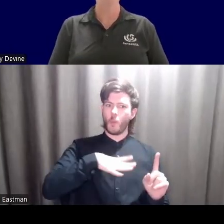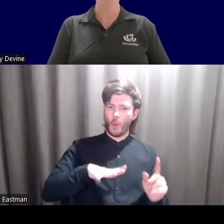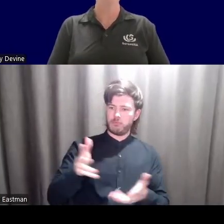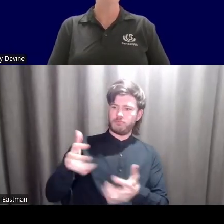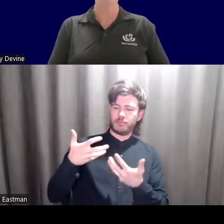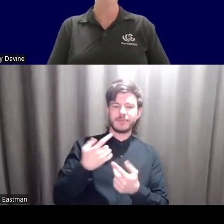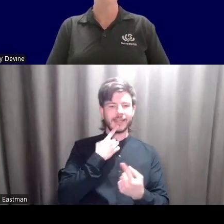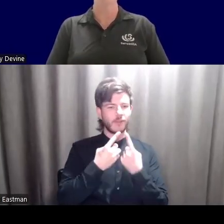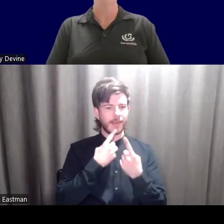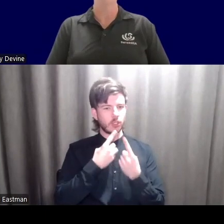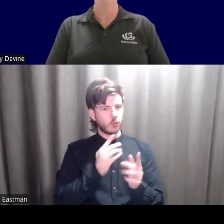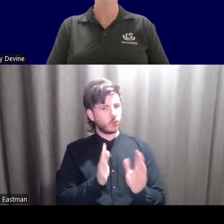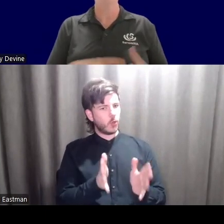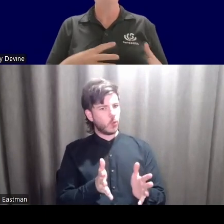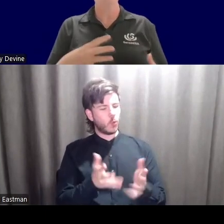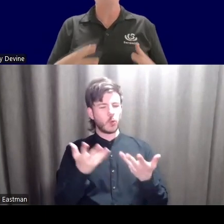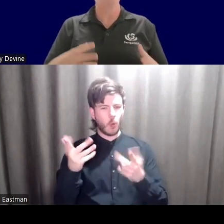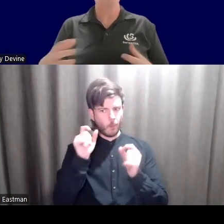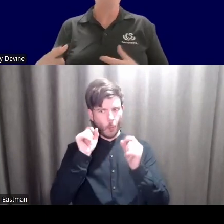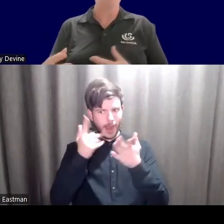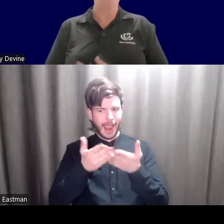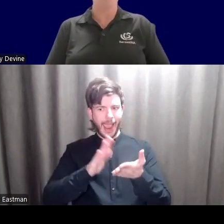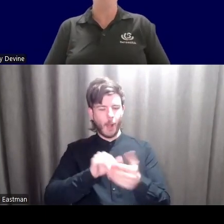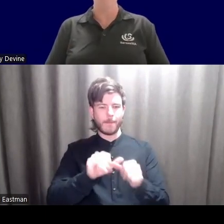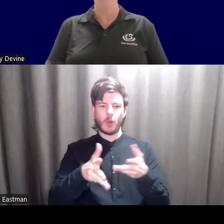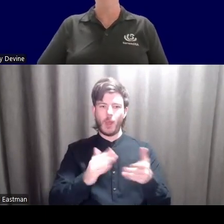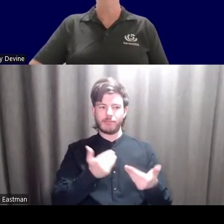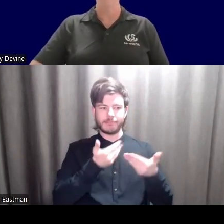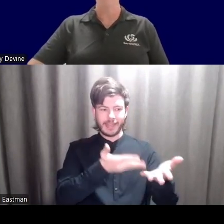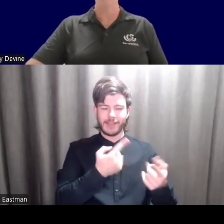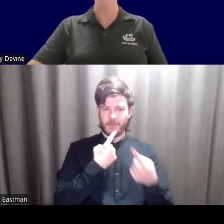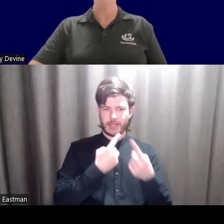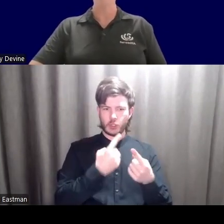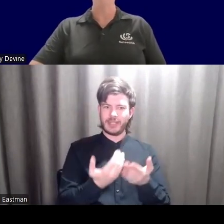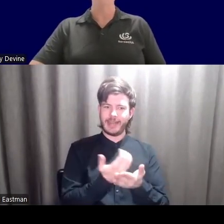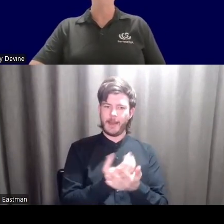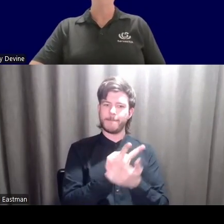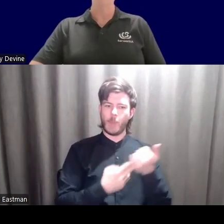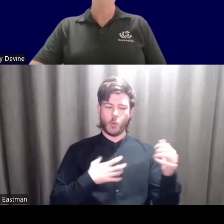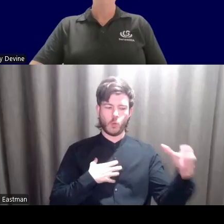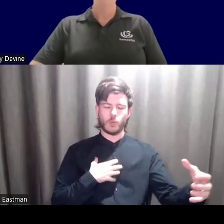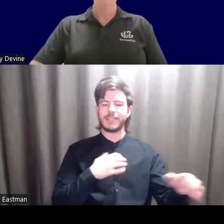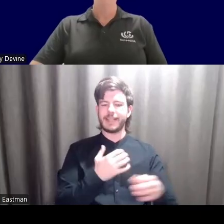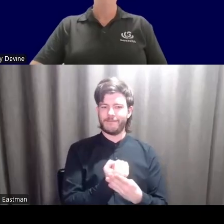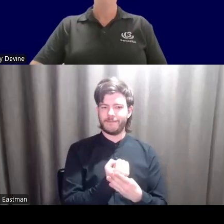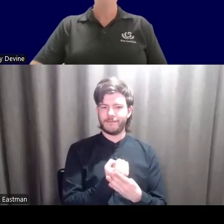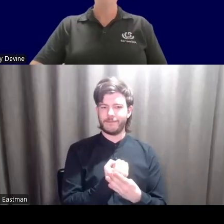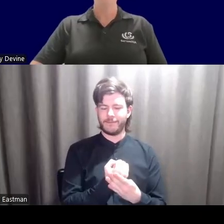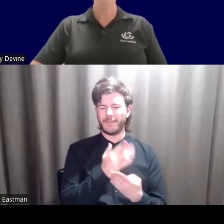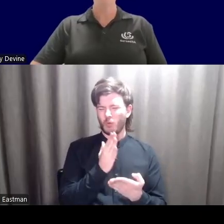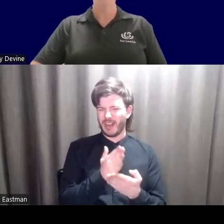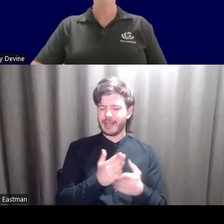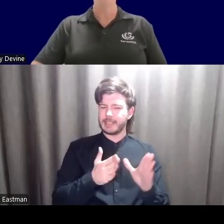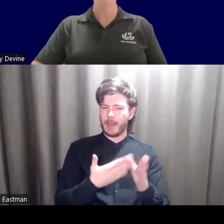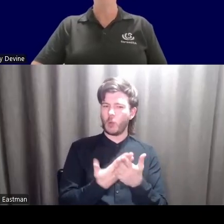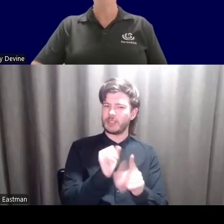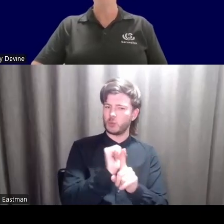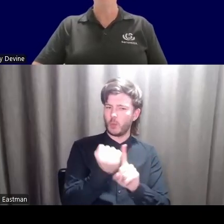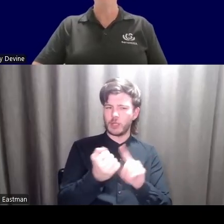also the person safe. This is very case by case. The last thing that we look at is restrictive